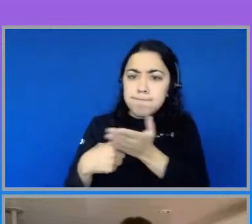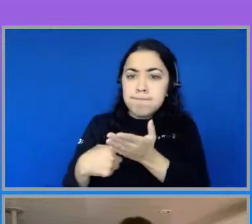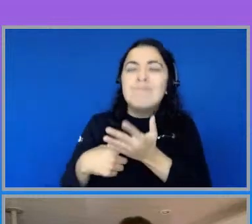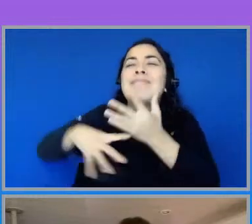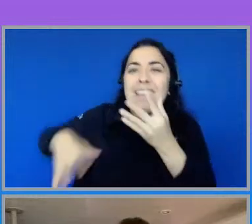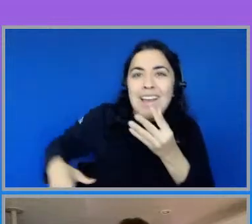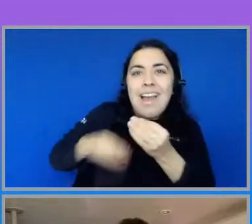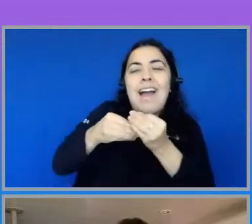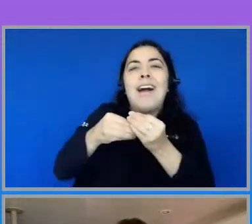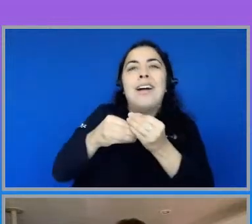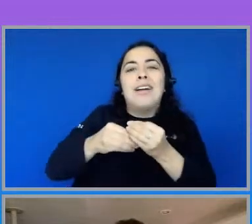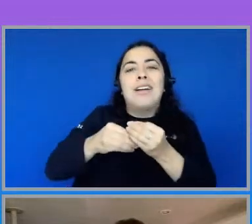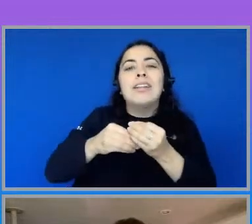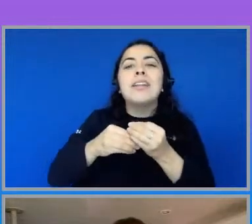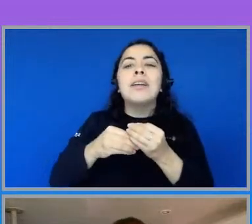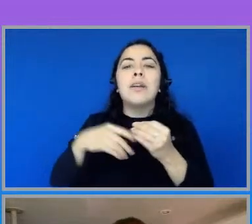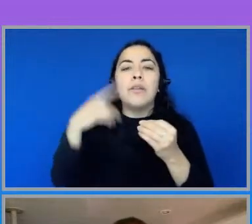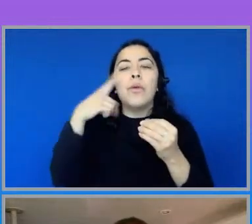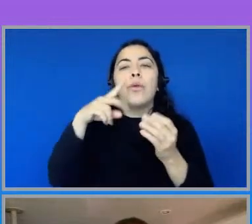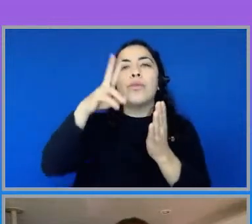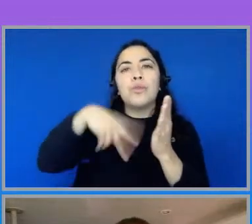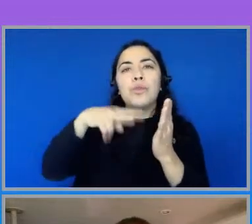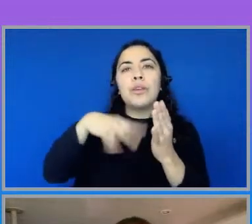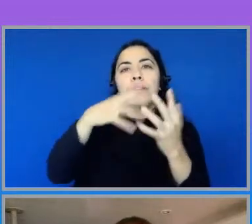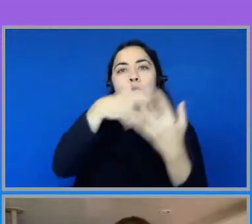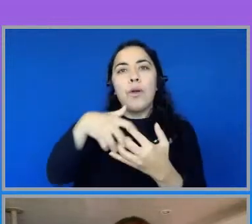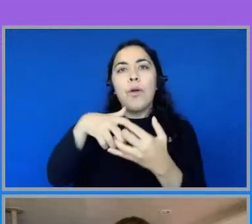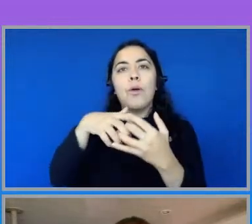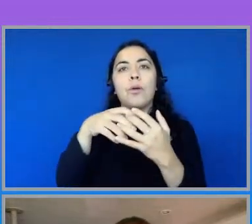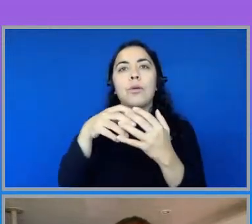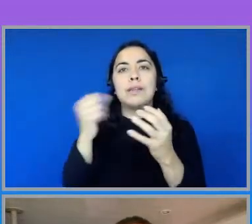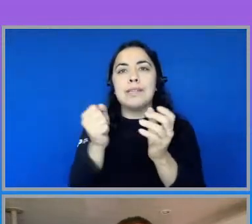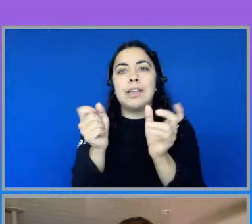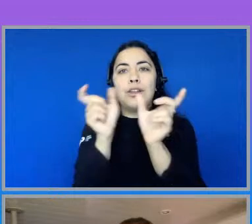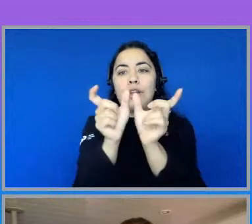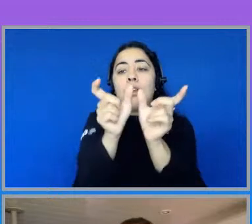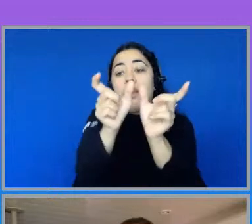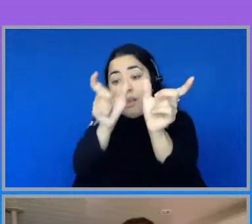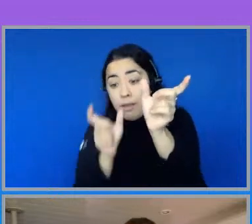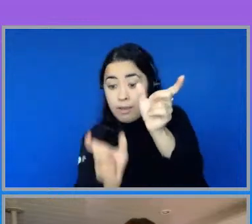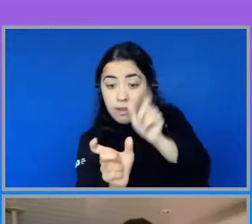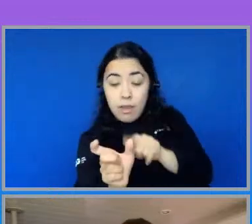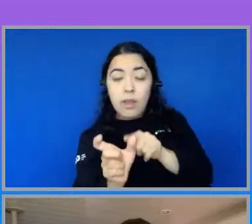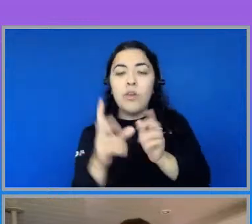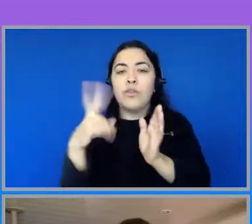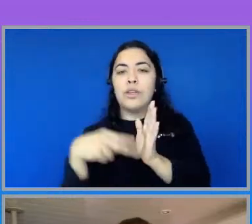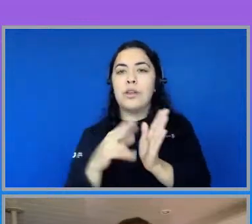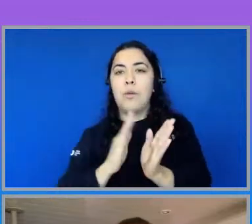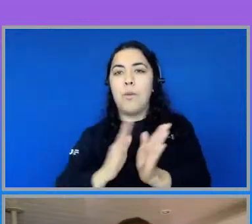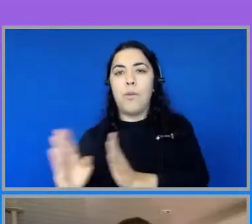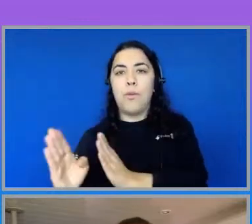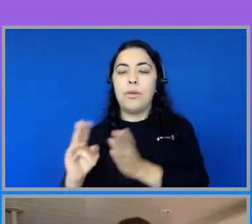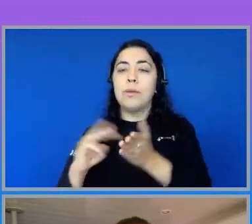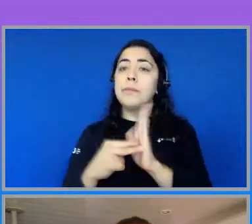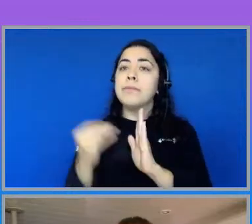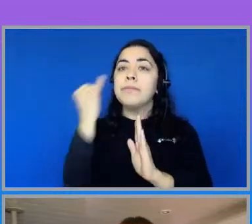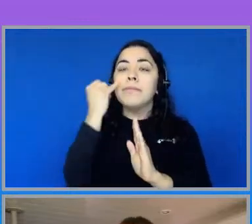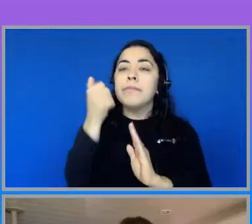property for the children of a reading flow container, which is actually called reading order.